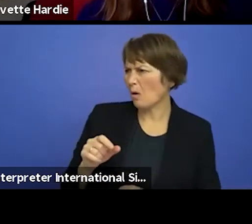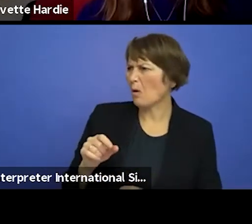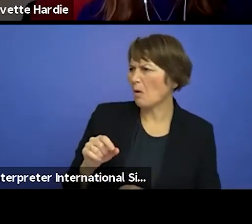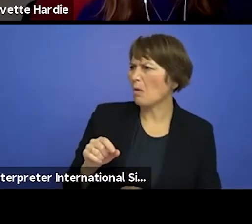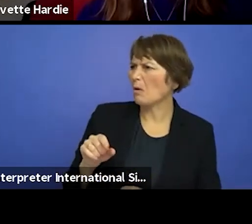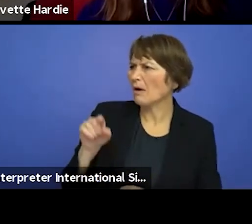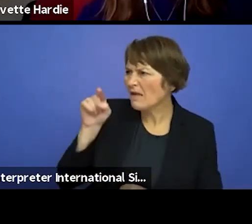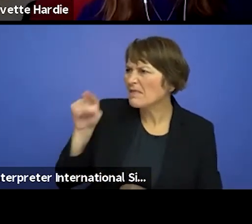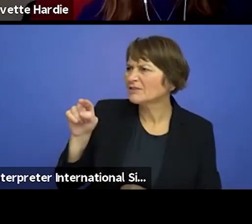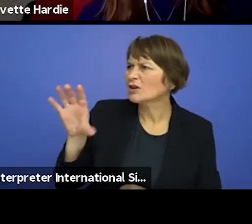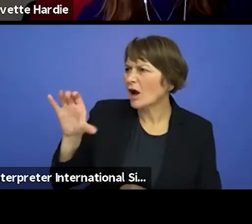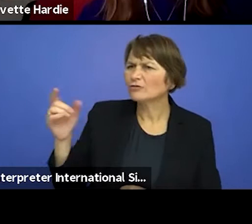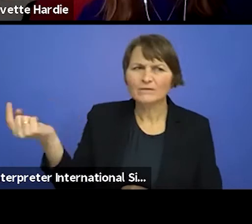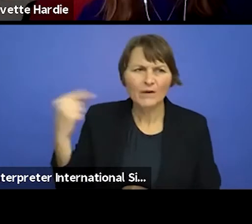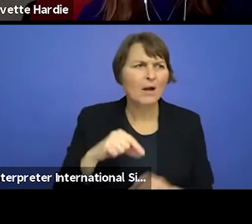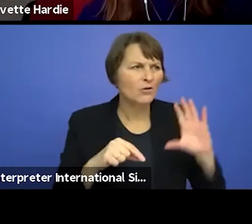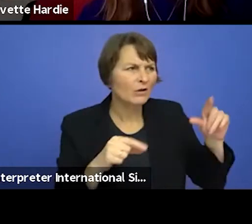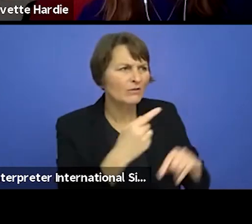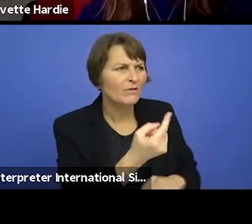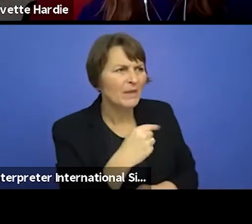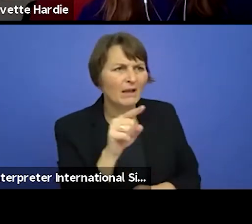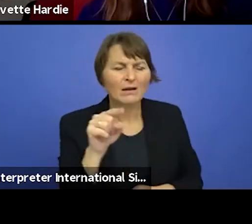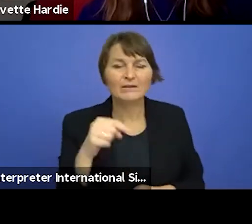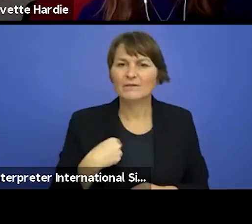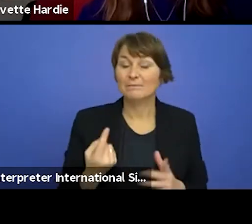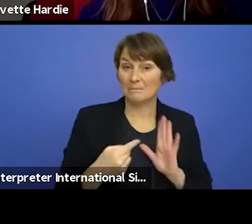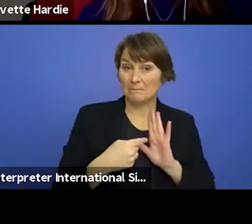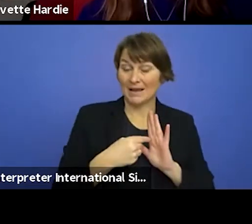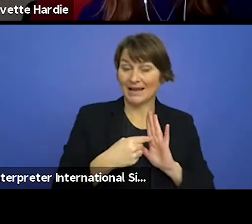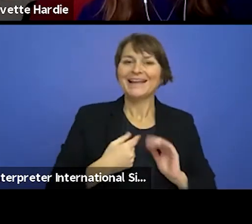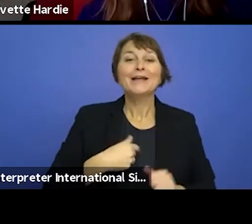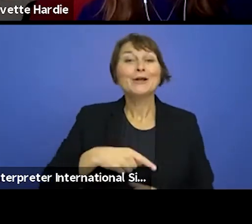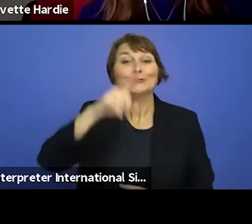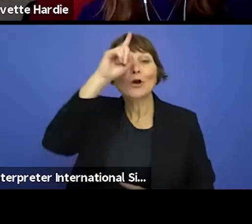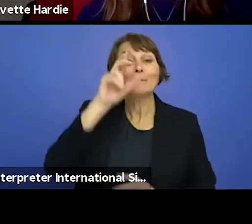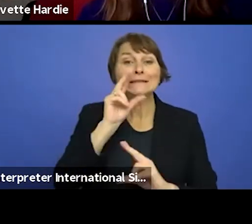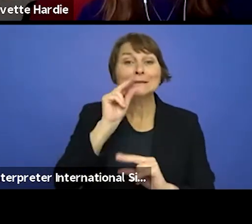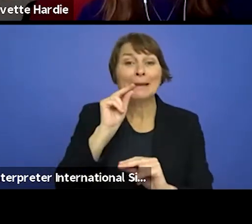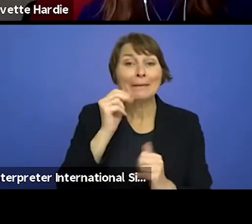I mean my German still not very good, my son is always correcting me you know and I'm like very